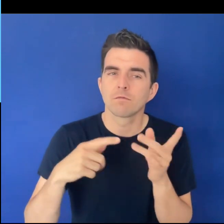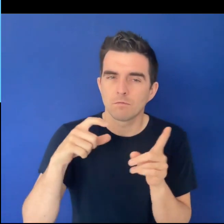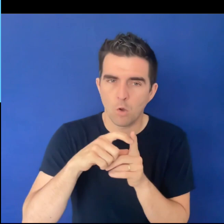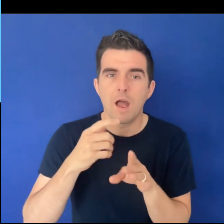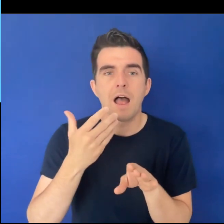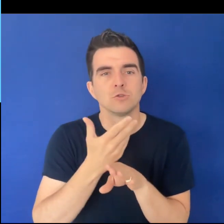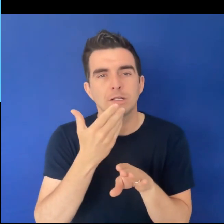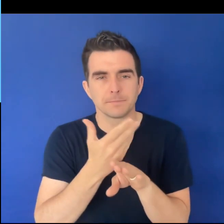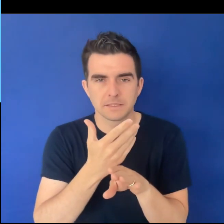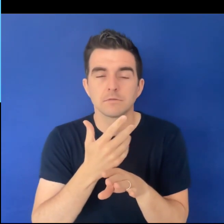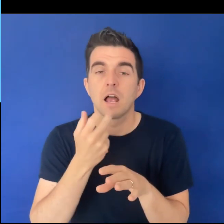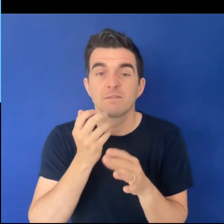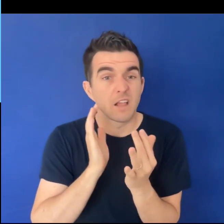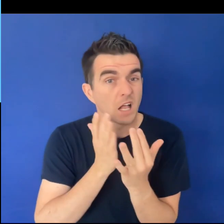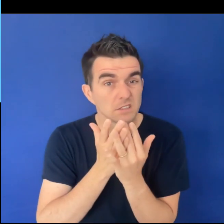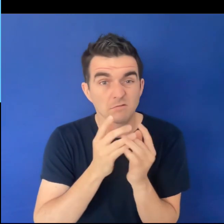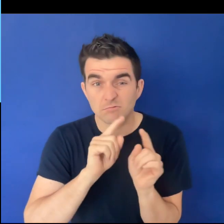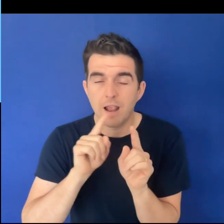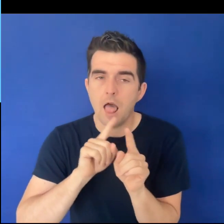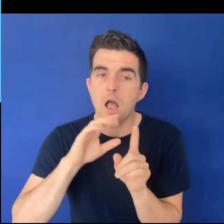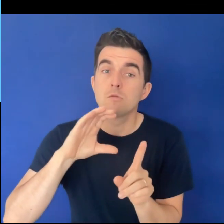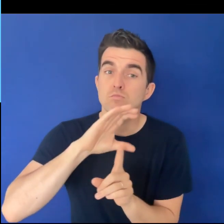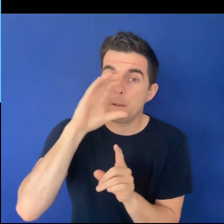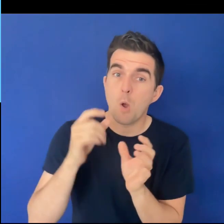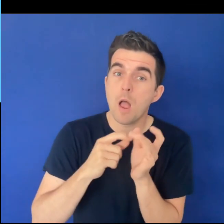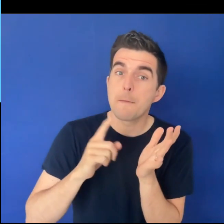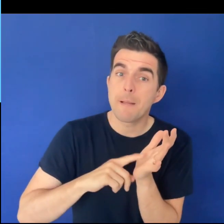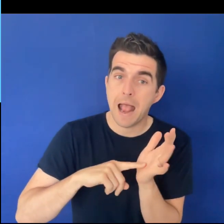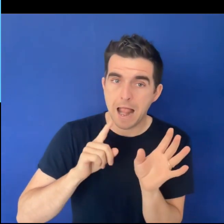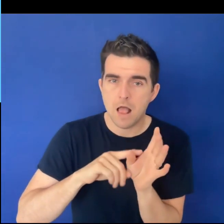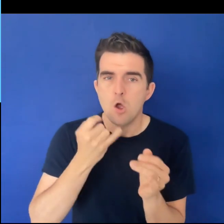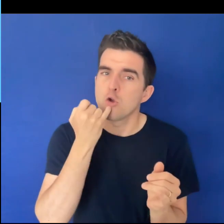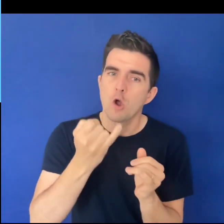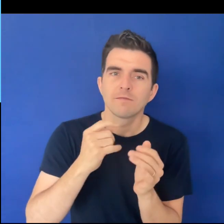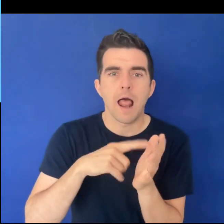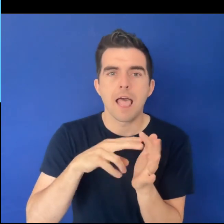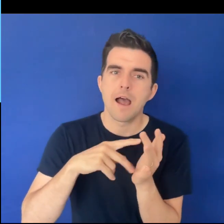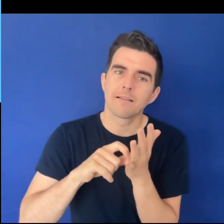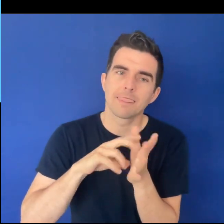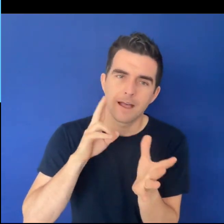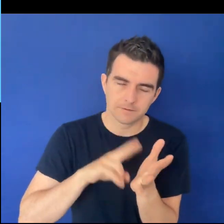talk about some of the accessibility features in Rainbow Billy: The Curse of the Leviathan. Let’s jump right into it.